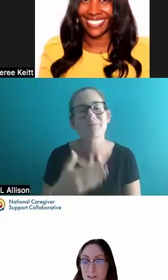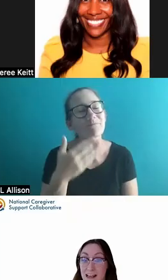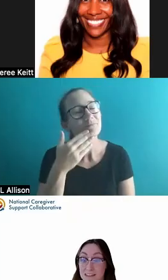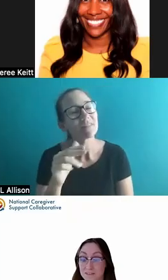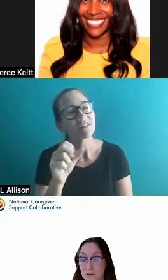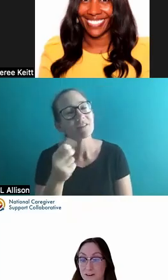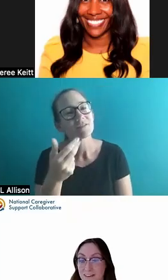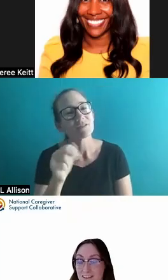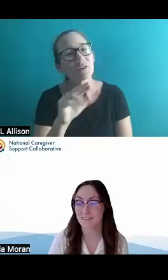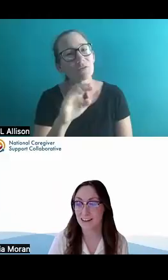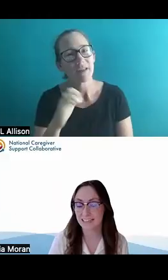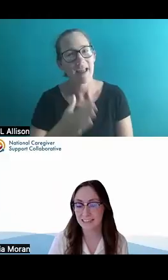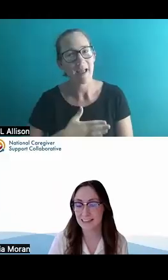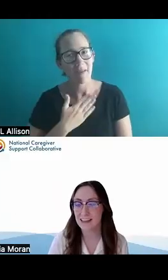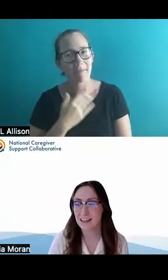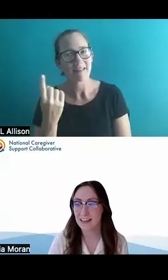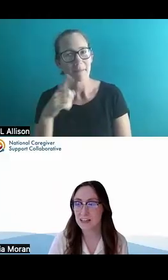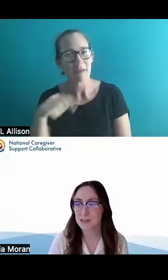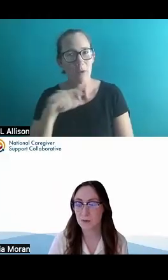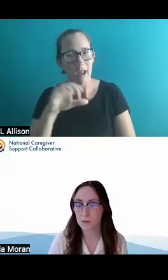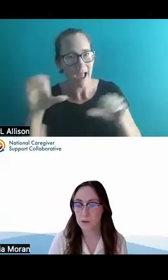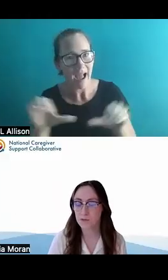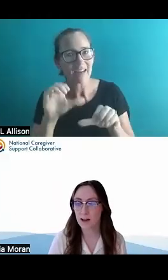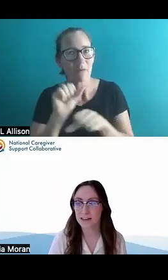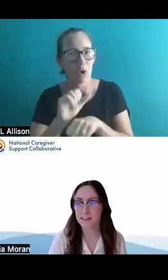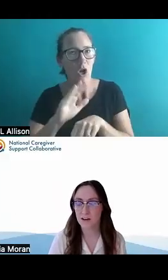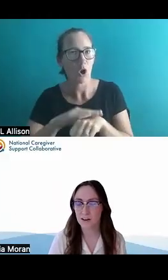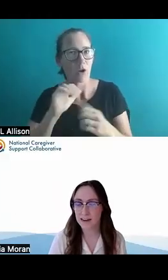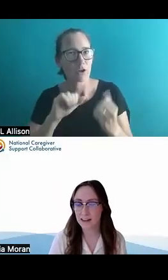are actively working on addressing. And before we move on, are there any